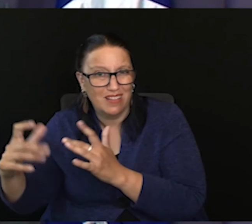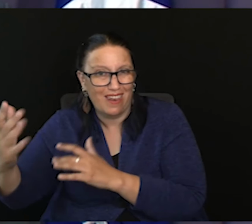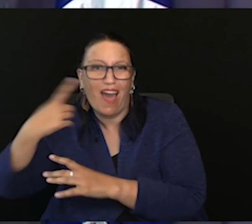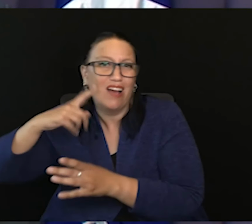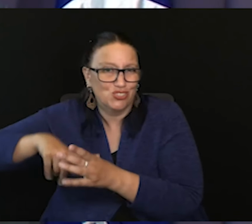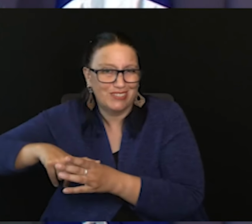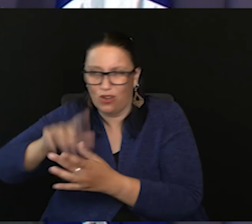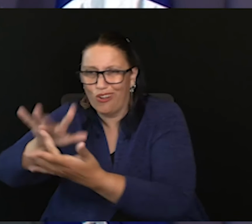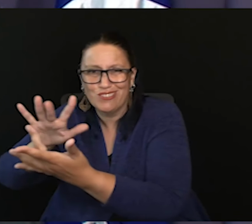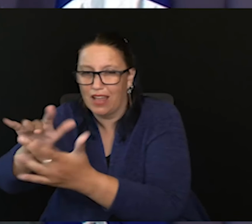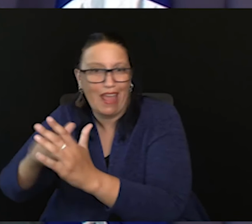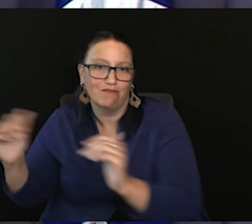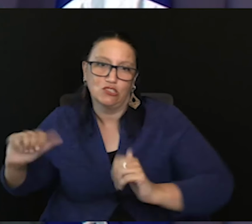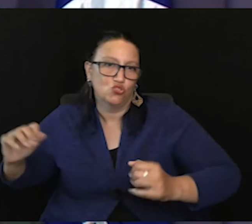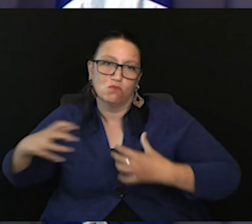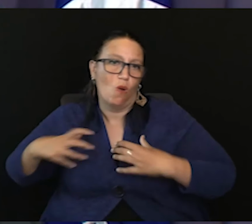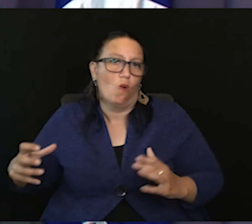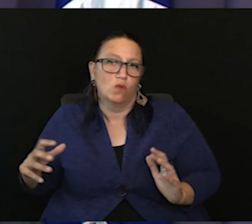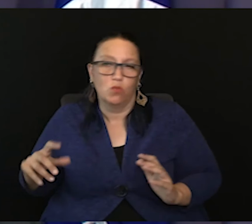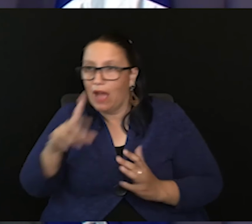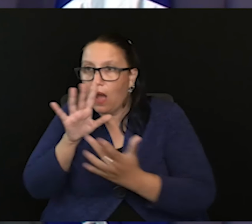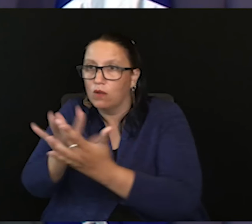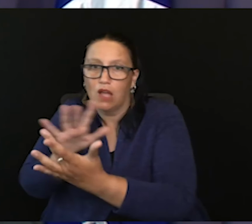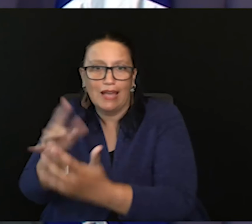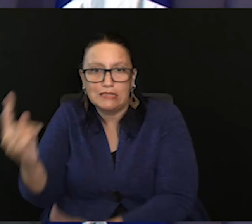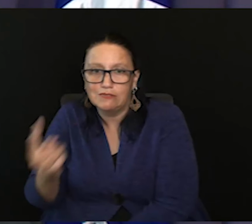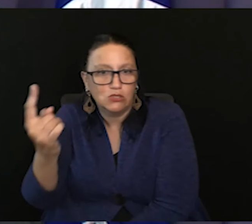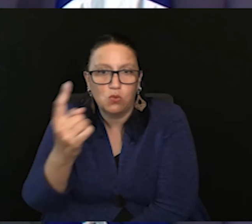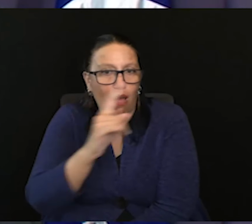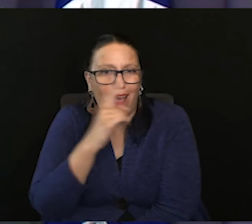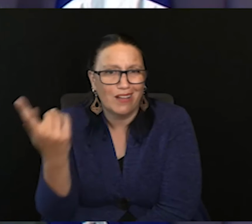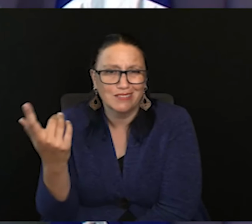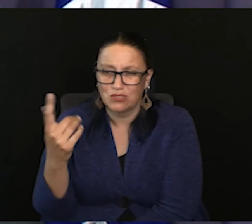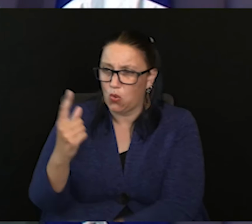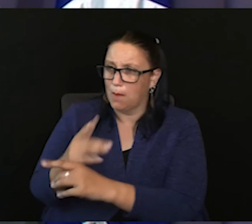Sydney and in Brisbane and more broadly in the East, we're now no longer talking about individuals and individual venues